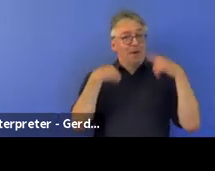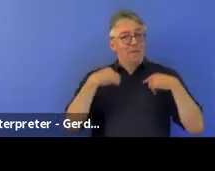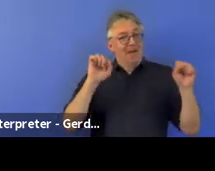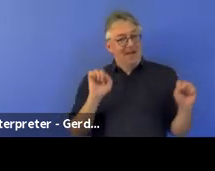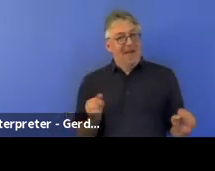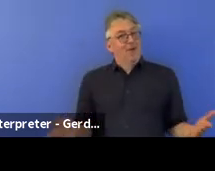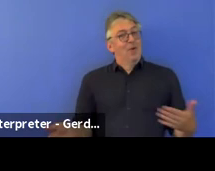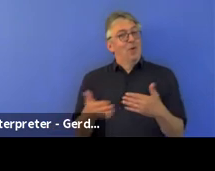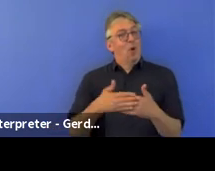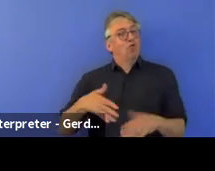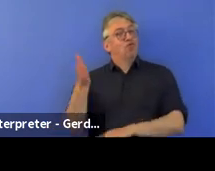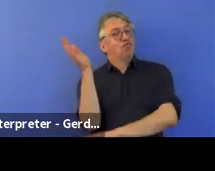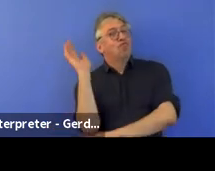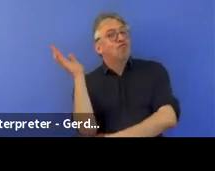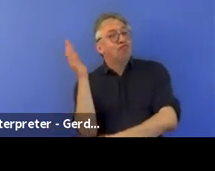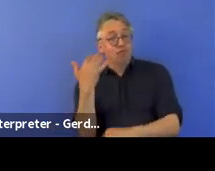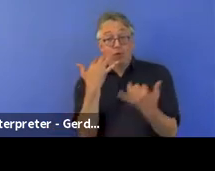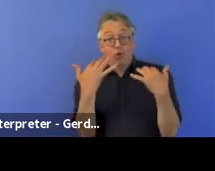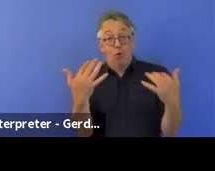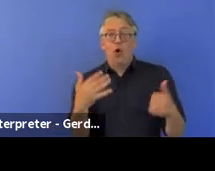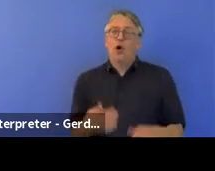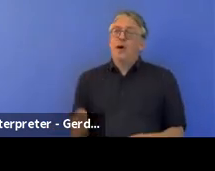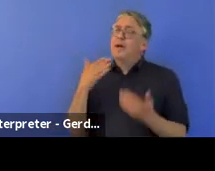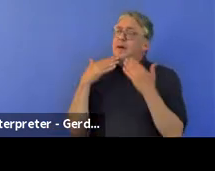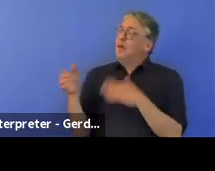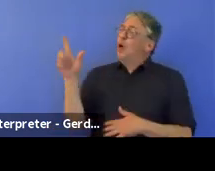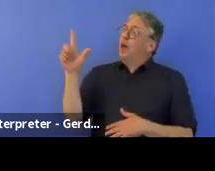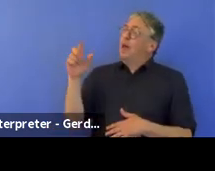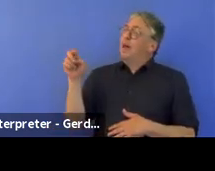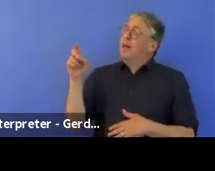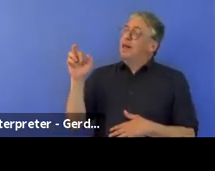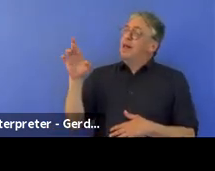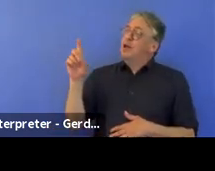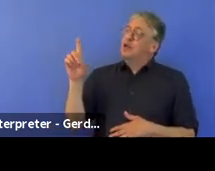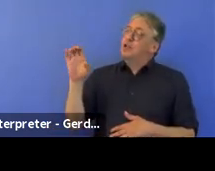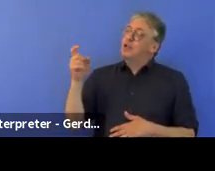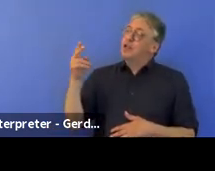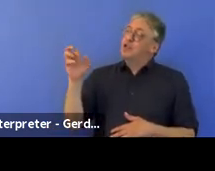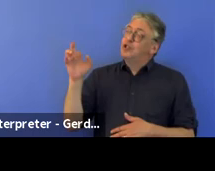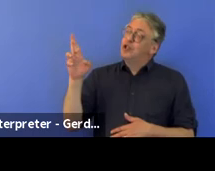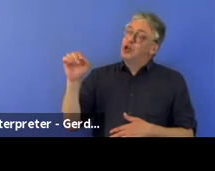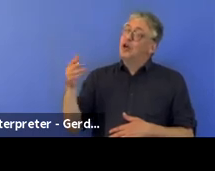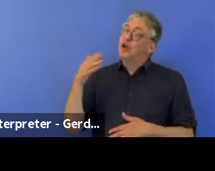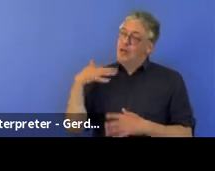the head of the UNGEI secretariat. I'm pleased to have this opportunity to close out this inspiring event today.